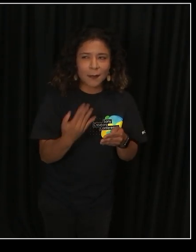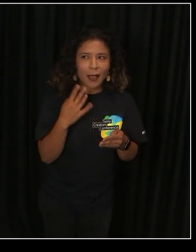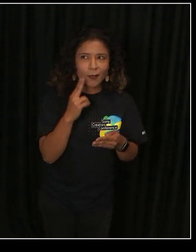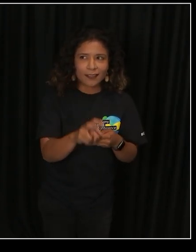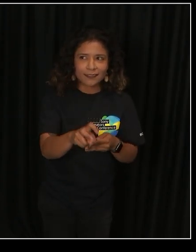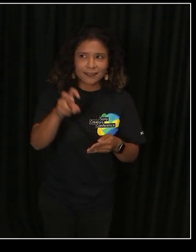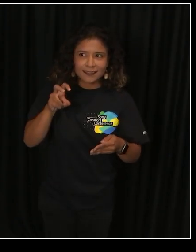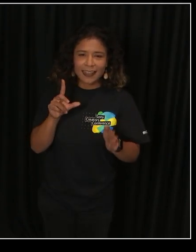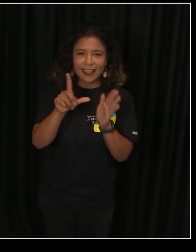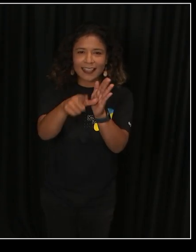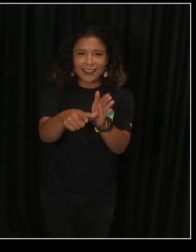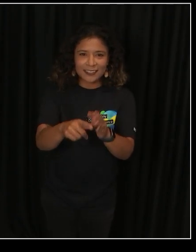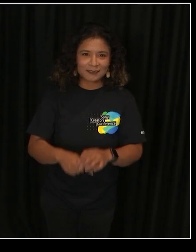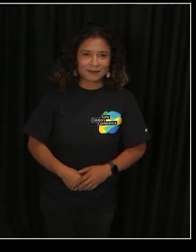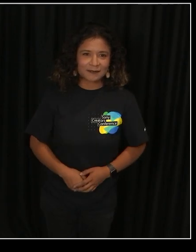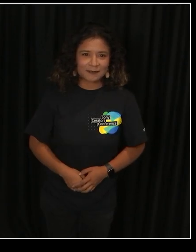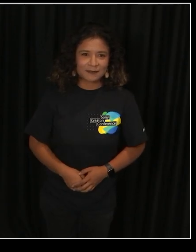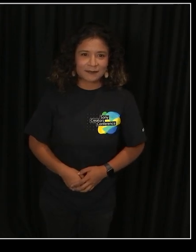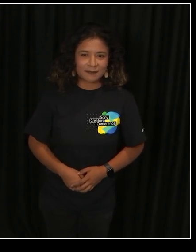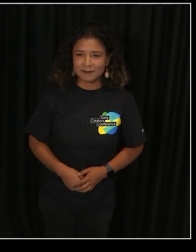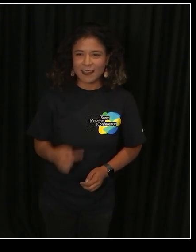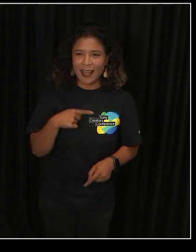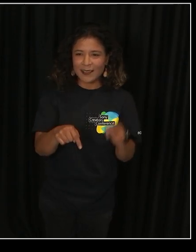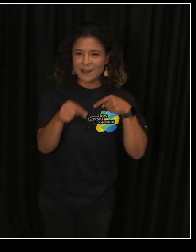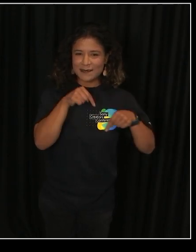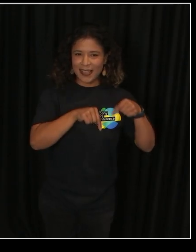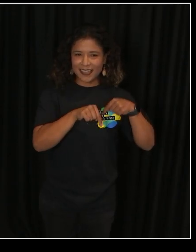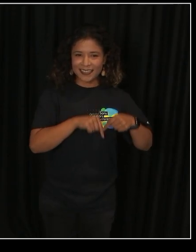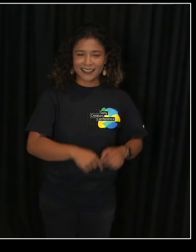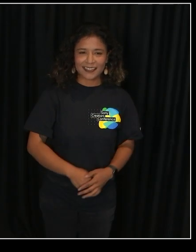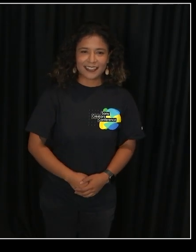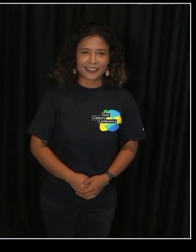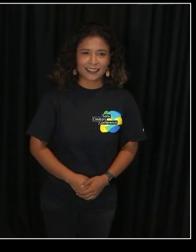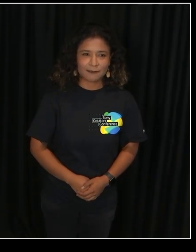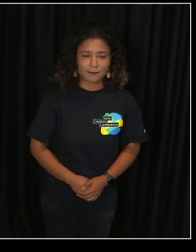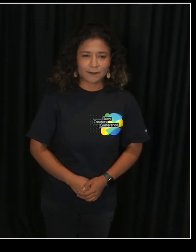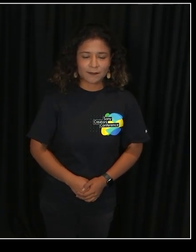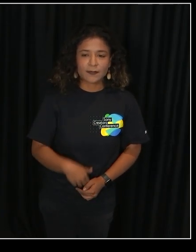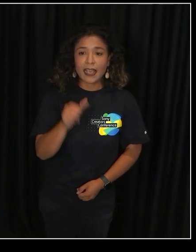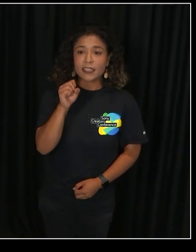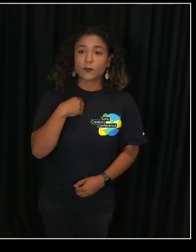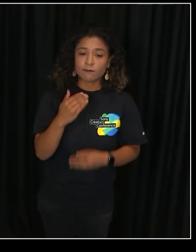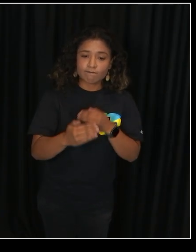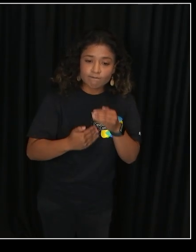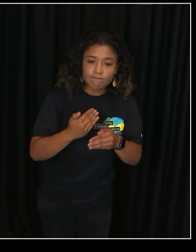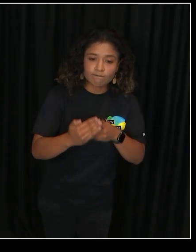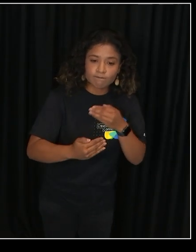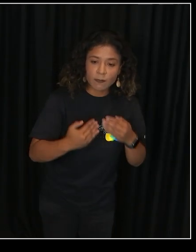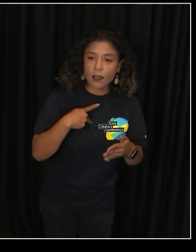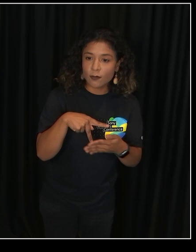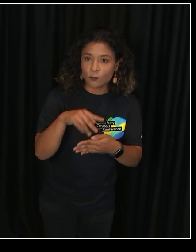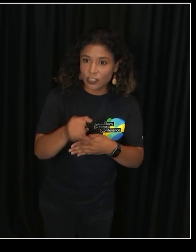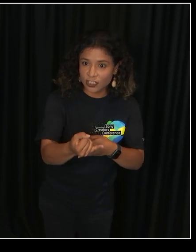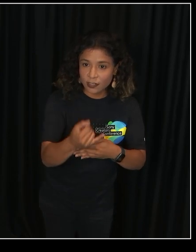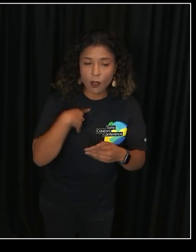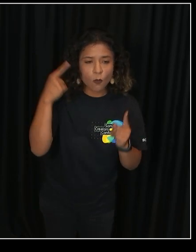Oops, sorry. I'll go back. As we go forward with the project, the goal is to bring that kind of experience